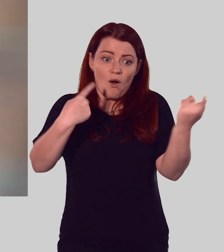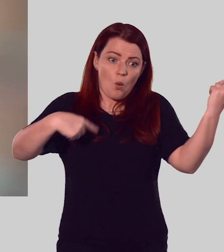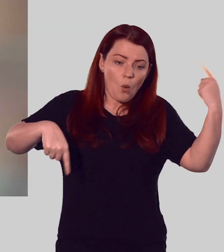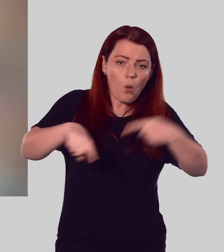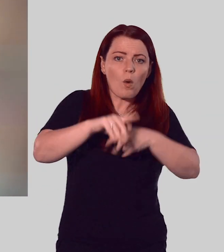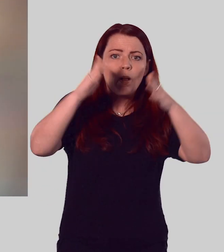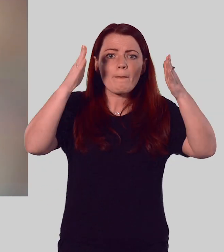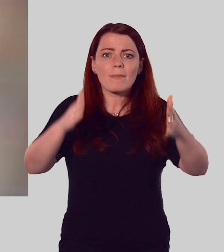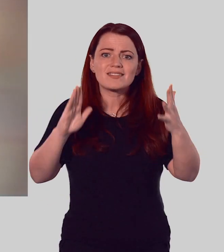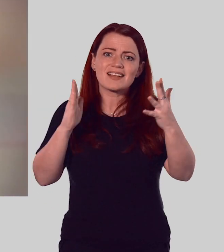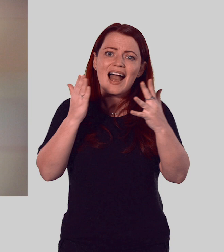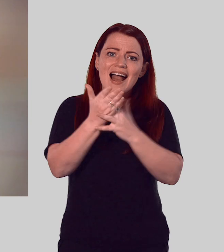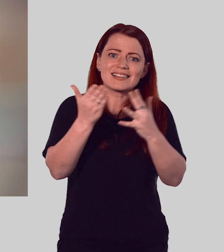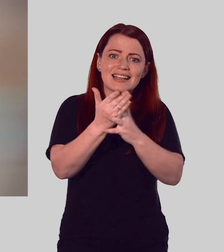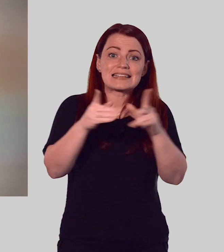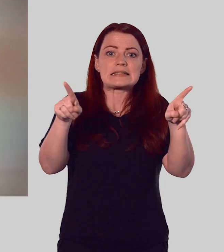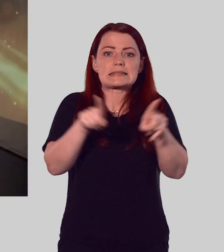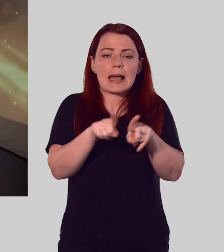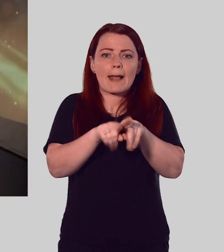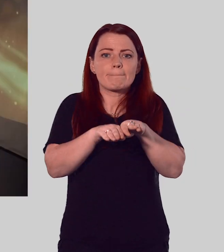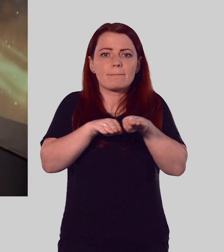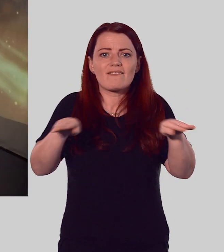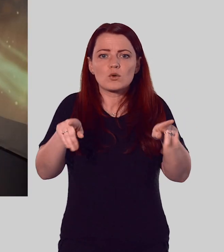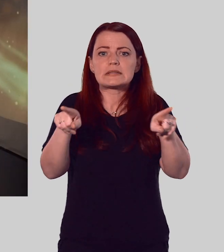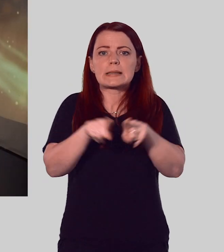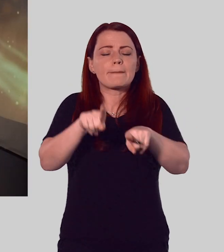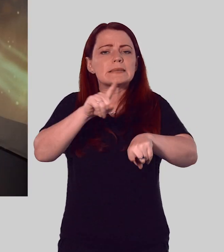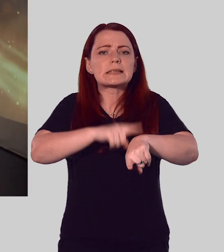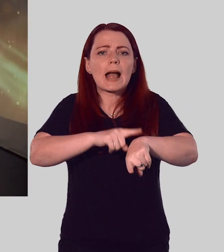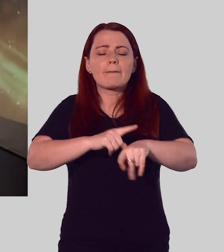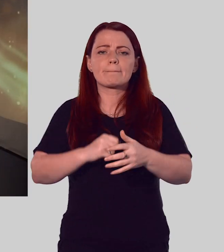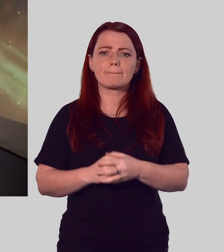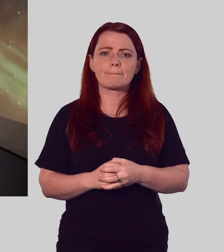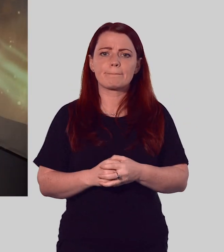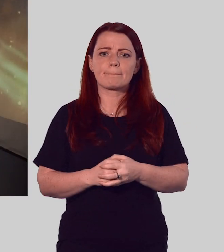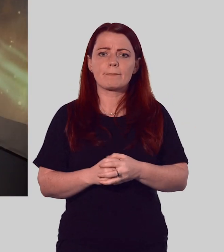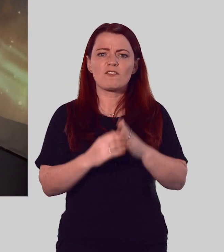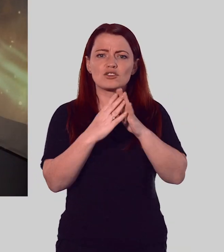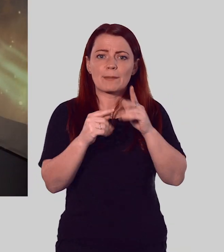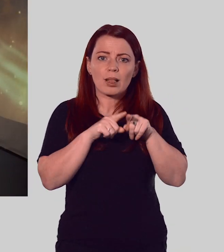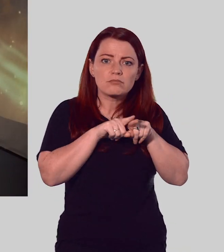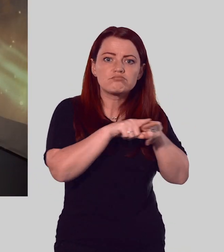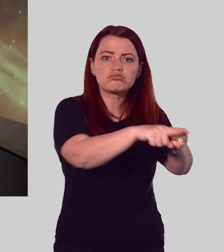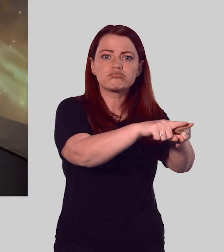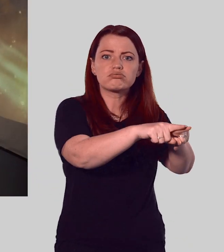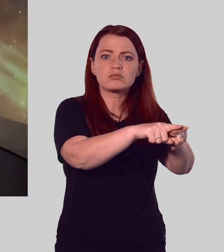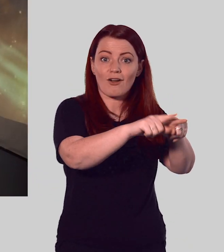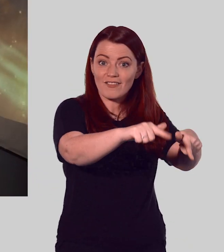platform at the same time, for example synchronous like on a video call.